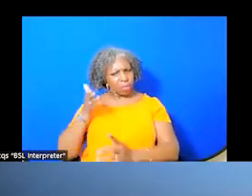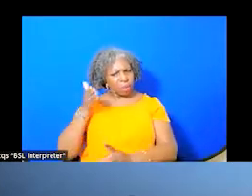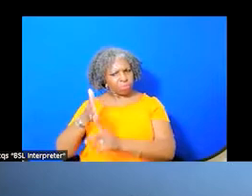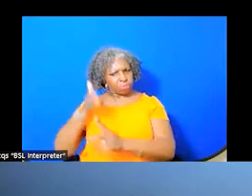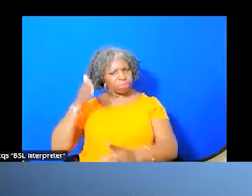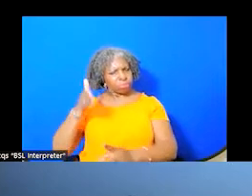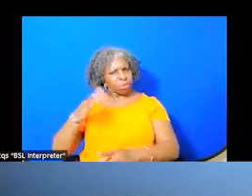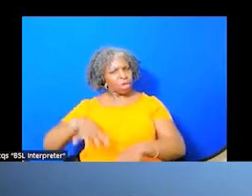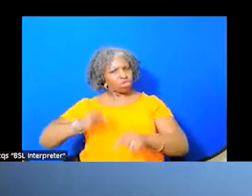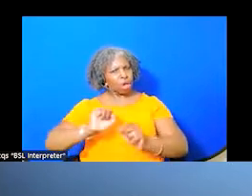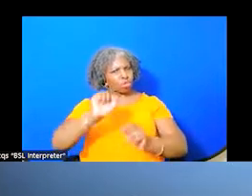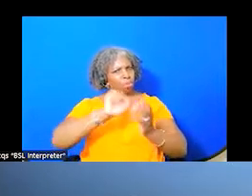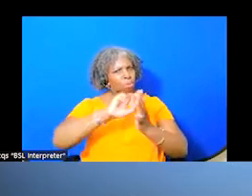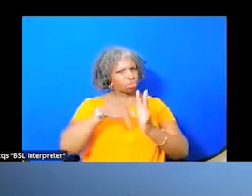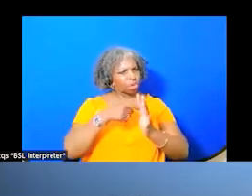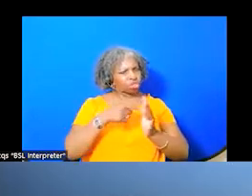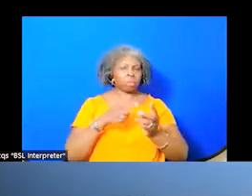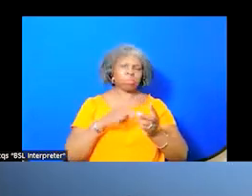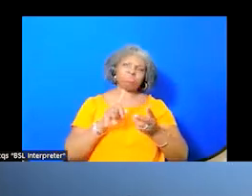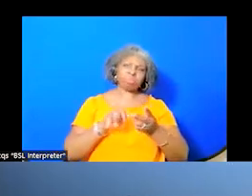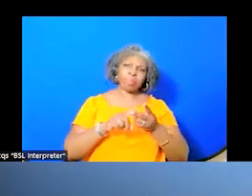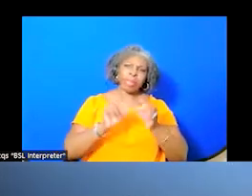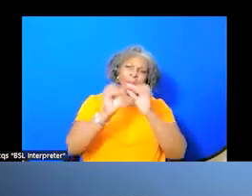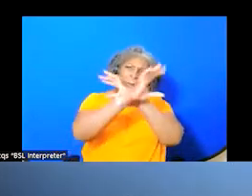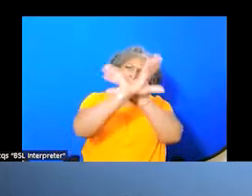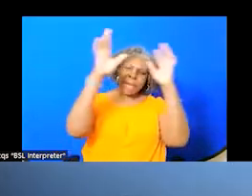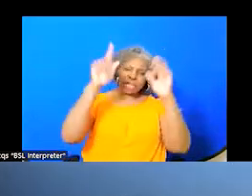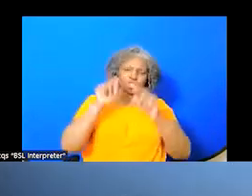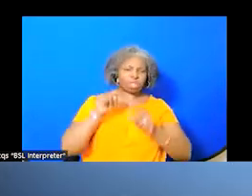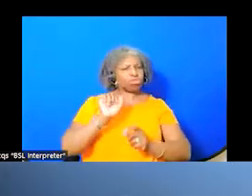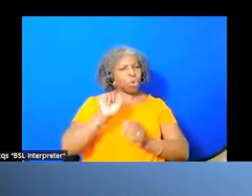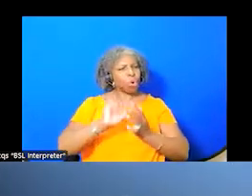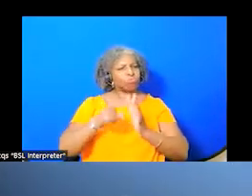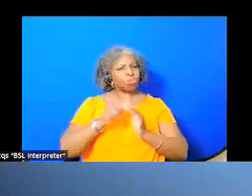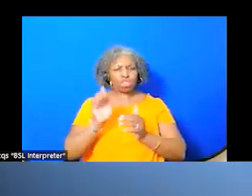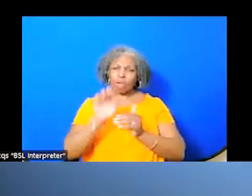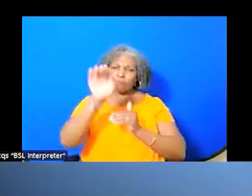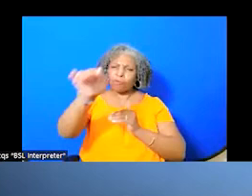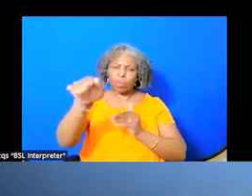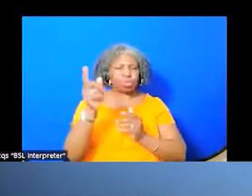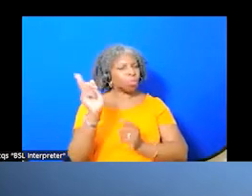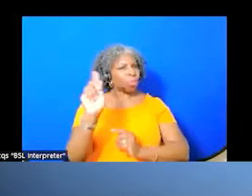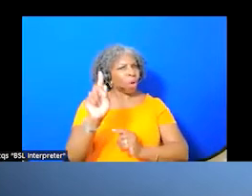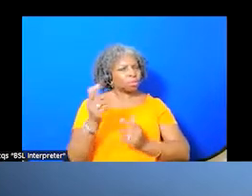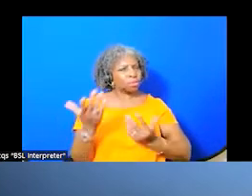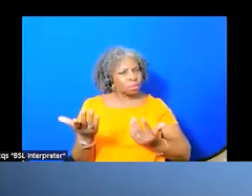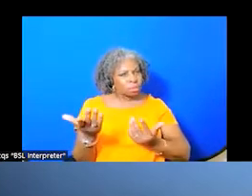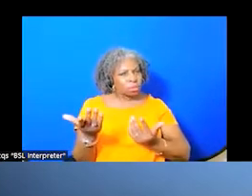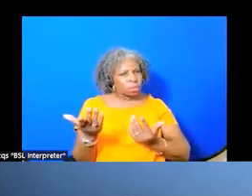What do you imagine that your project might become in the future?